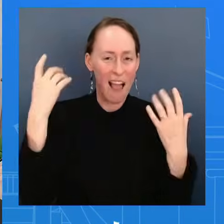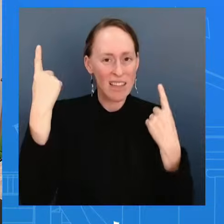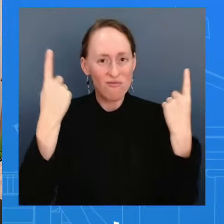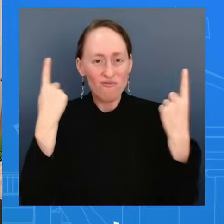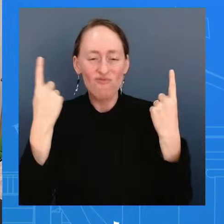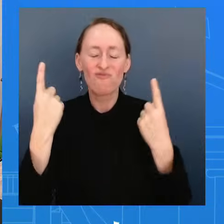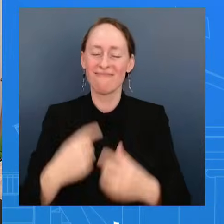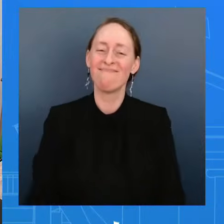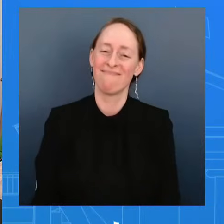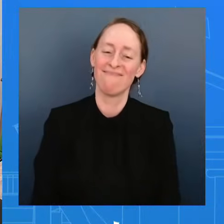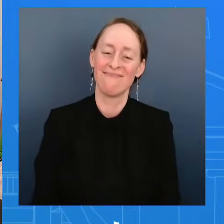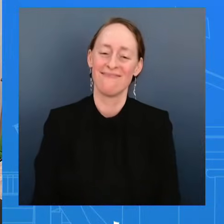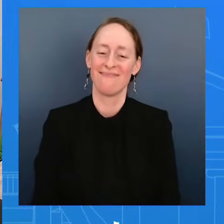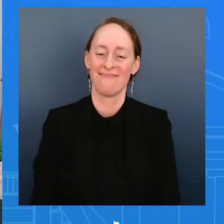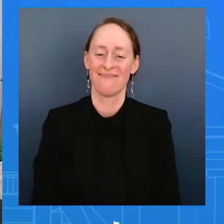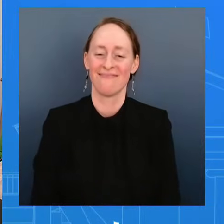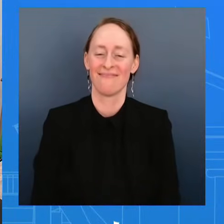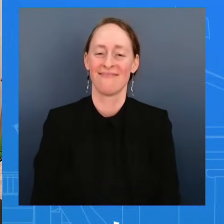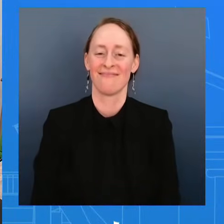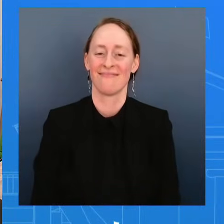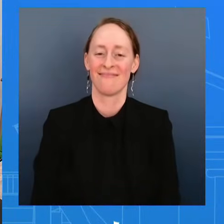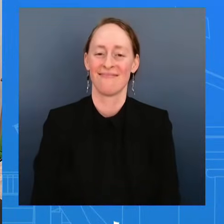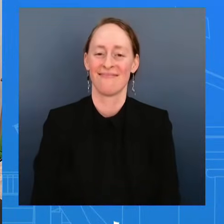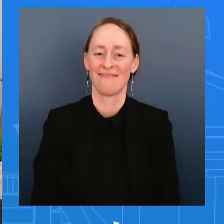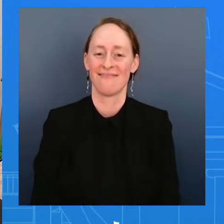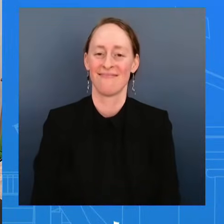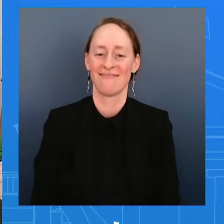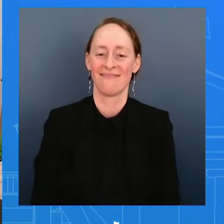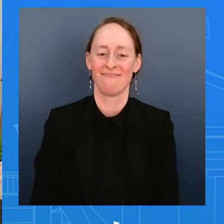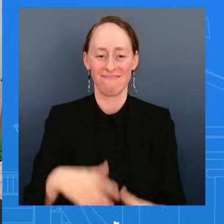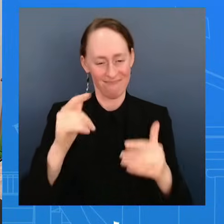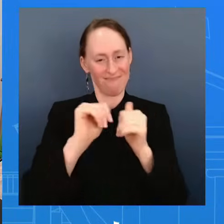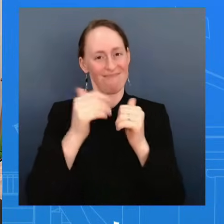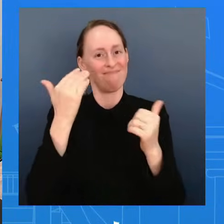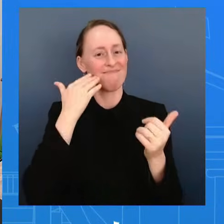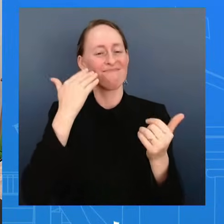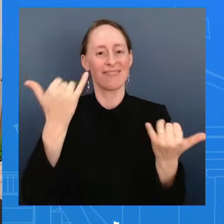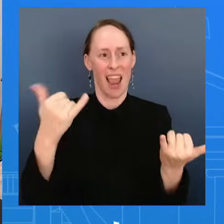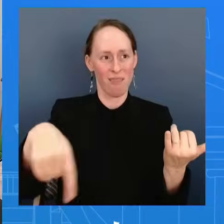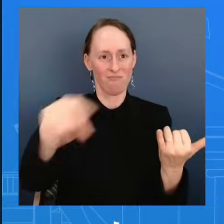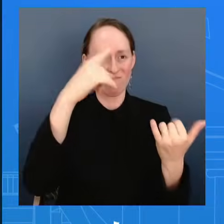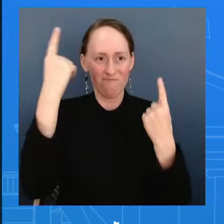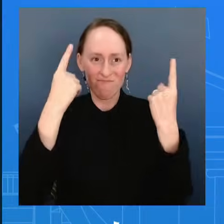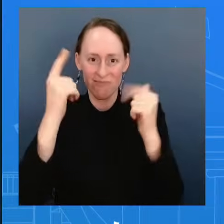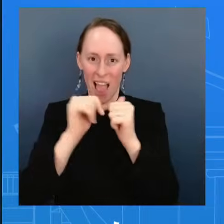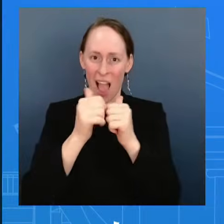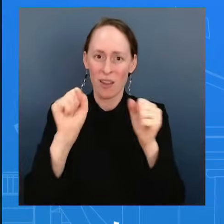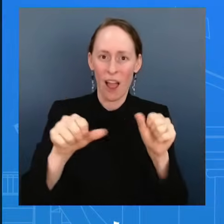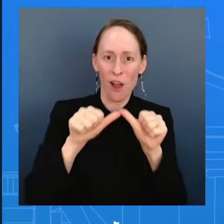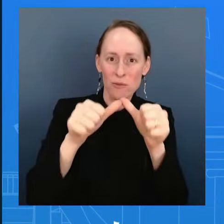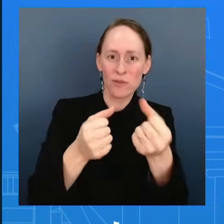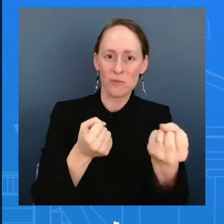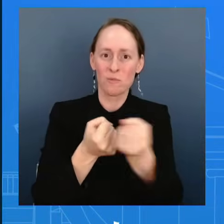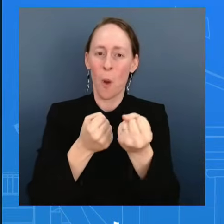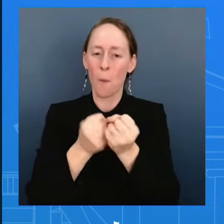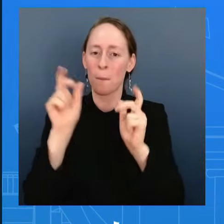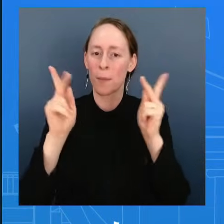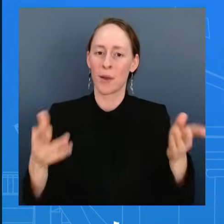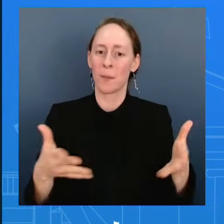The Press: Okay. Ms. Jean-Pierre: I would refer you to them. The Press: And then here at the White House, have you guys started the transition process? And who's going to be in charge of that? And --